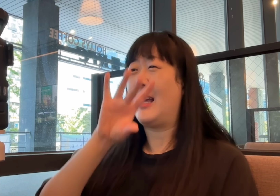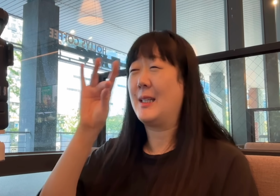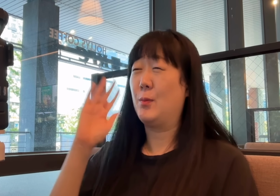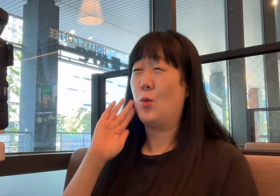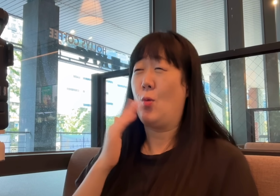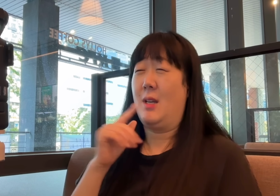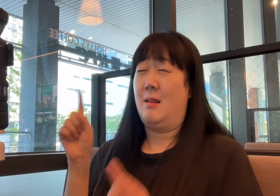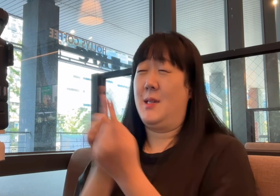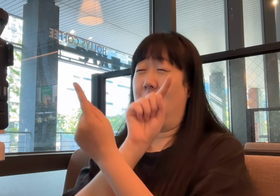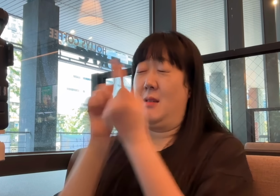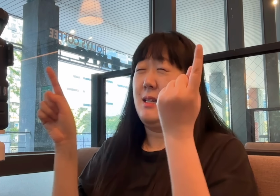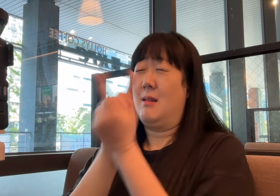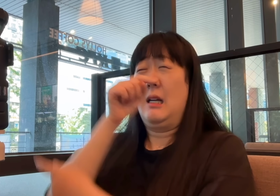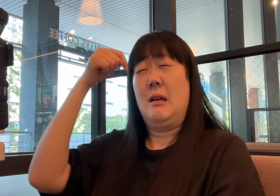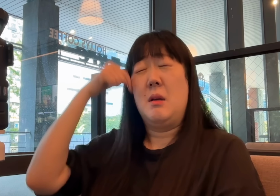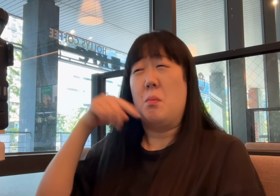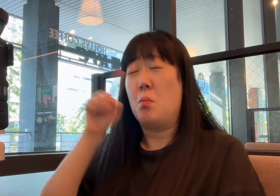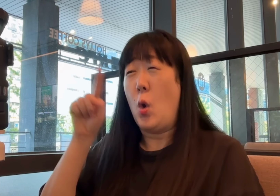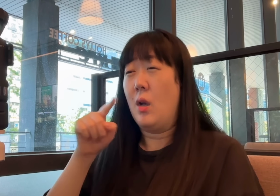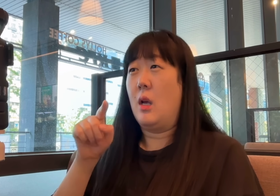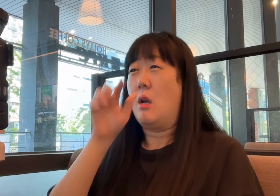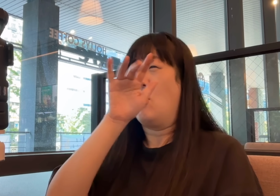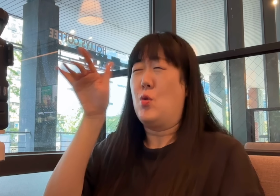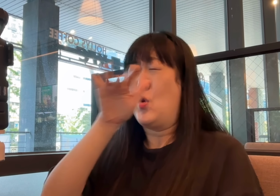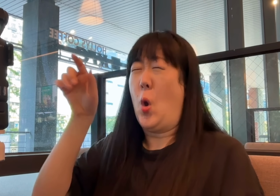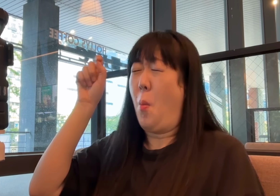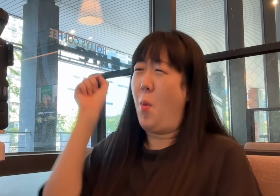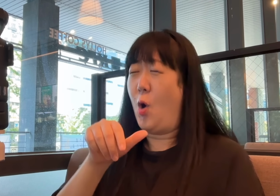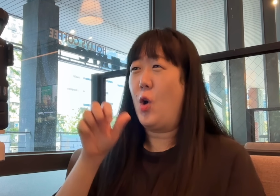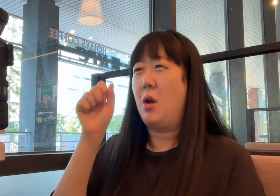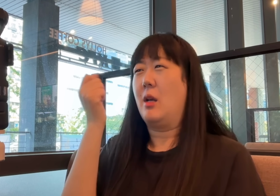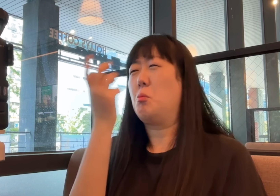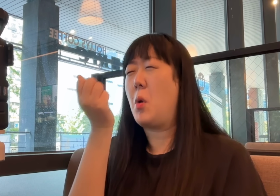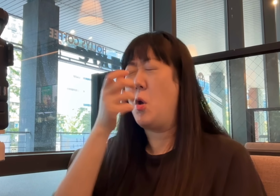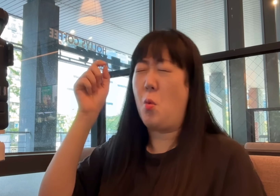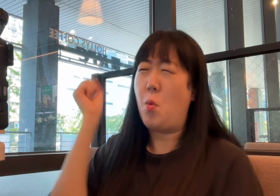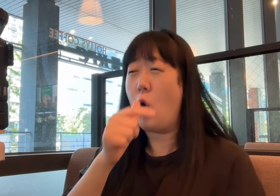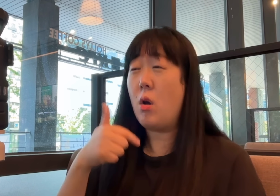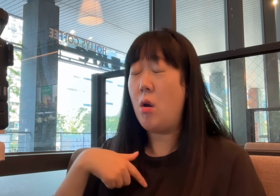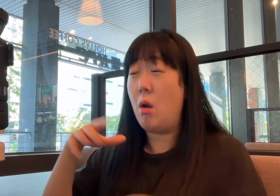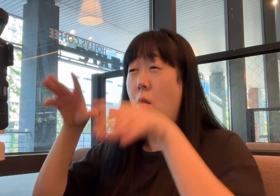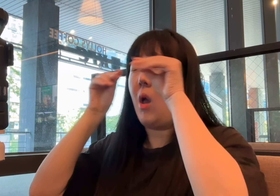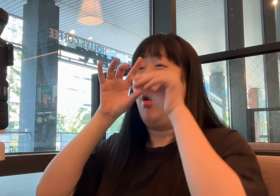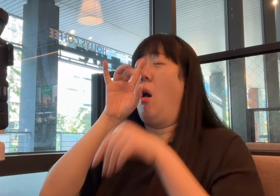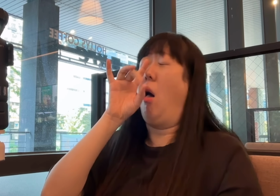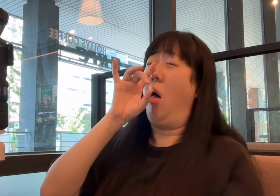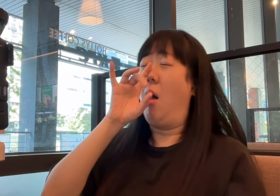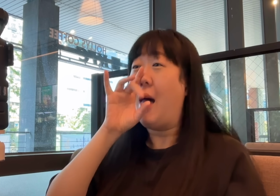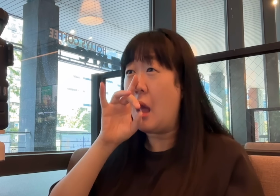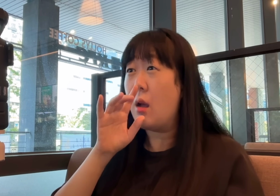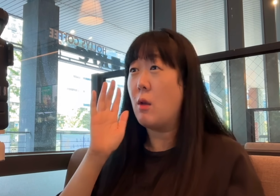Sometimes, when i meet deaf people, the finger spelling or index numbers are so fast that i can't even see them.